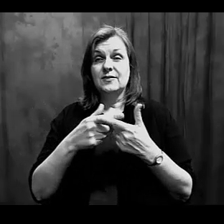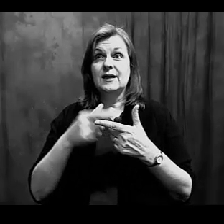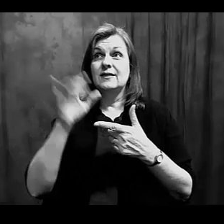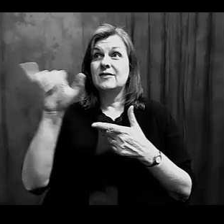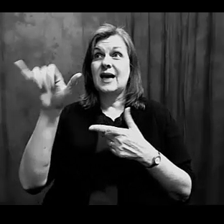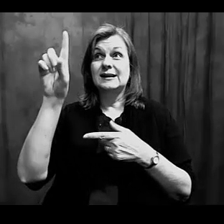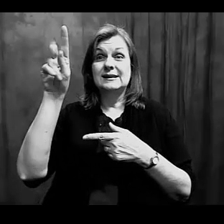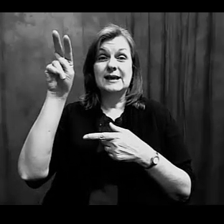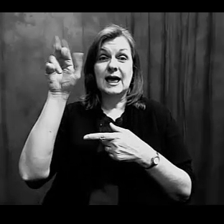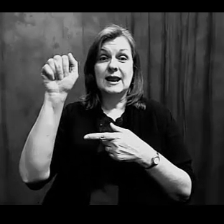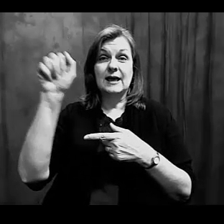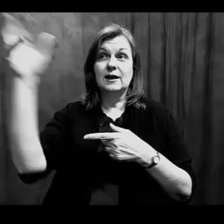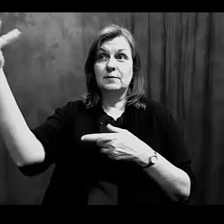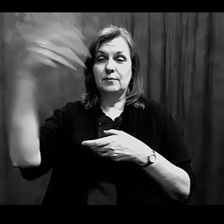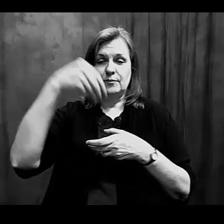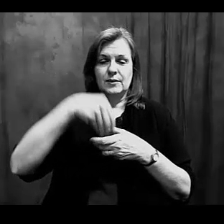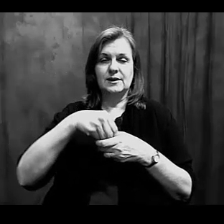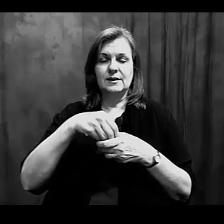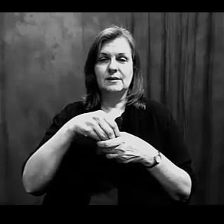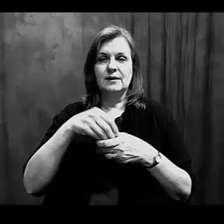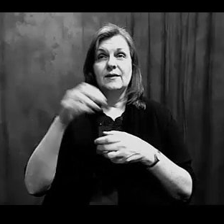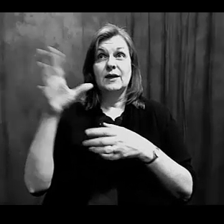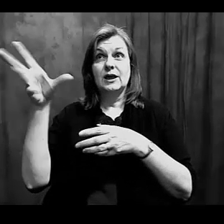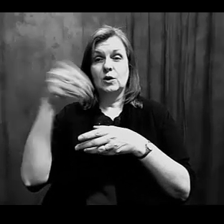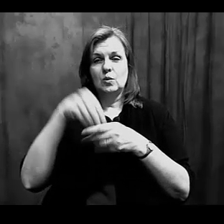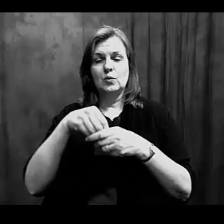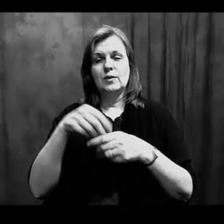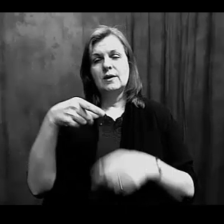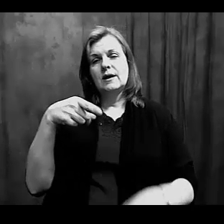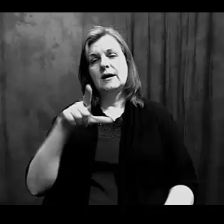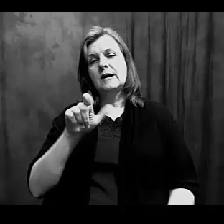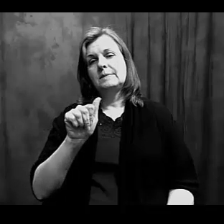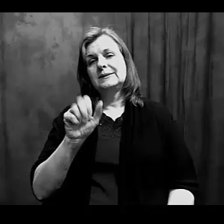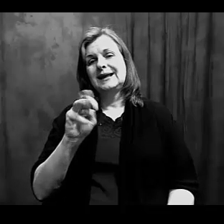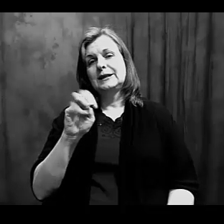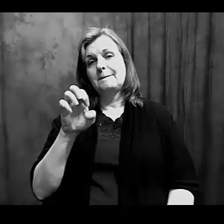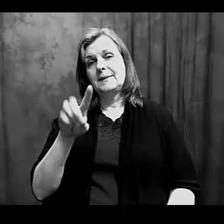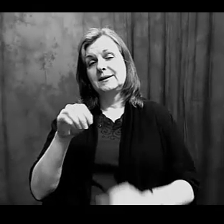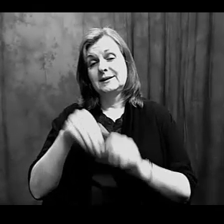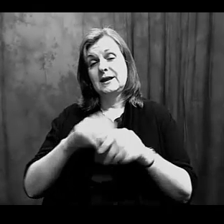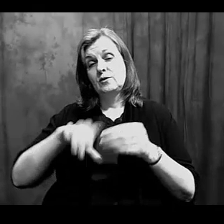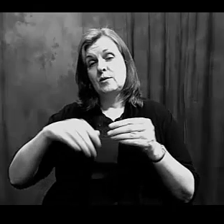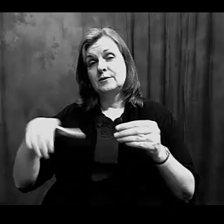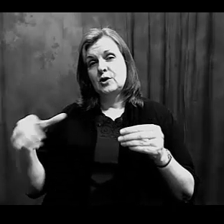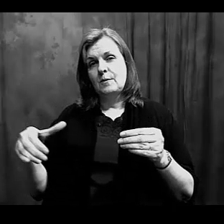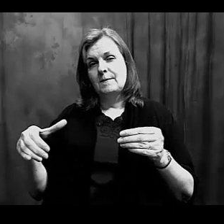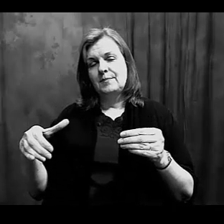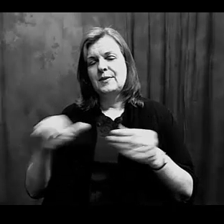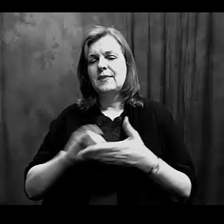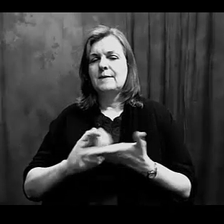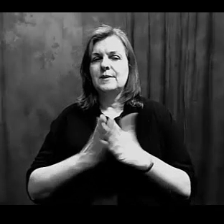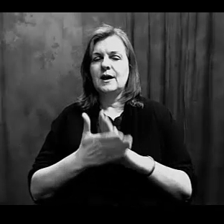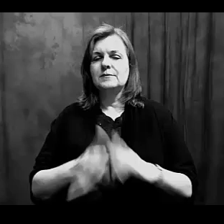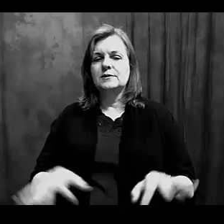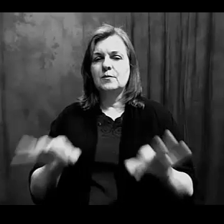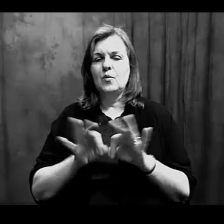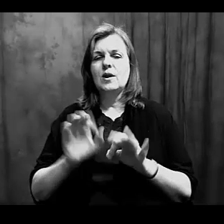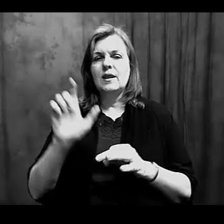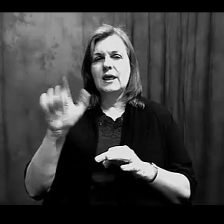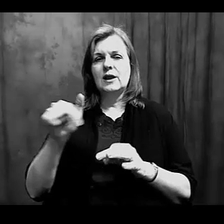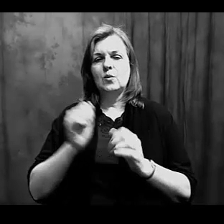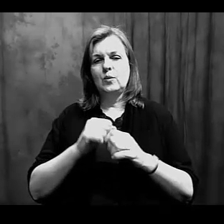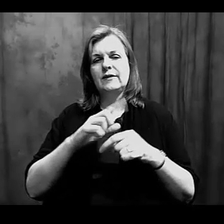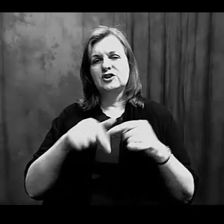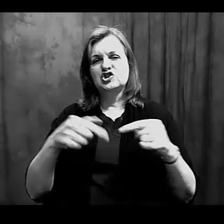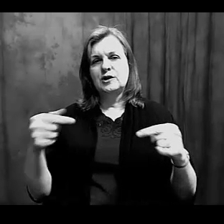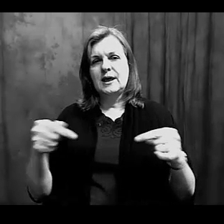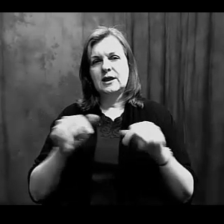and when they do that -- they can actually incorporate it as something known as a plasmid into their chromosome this will